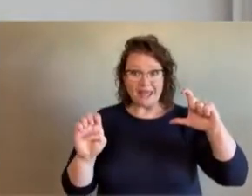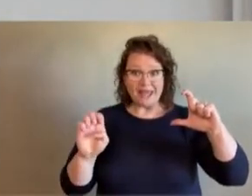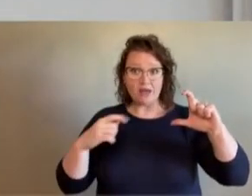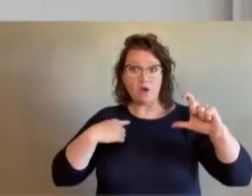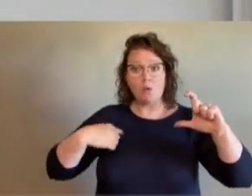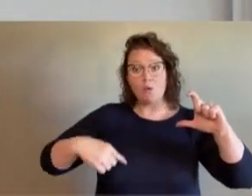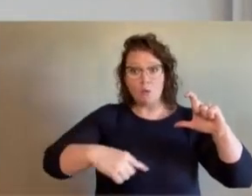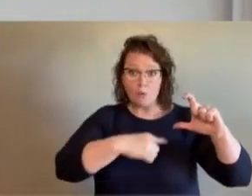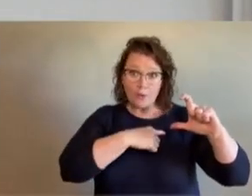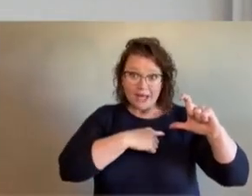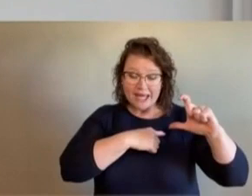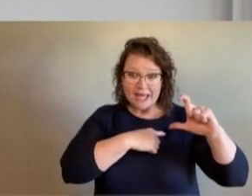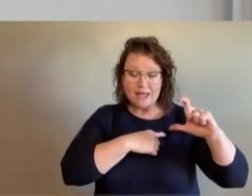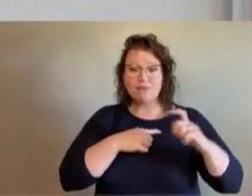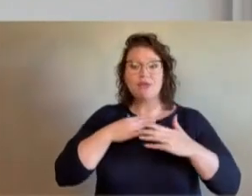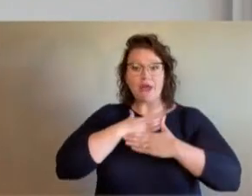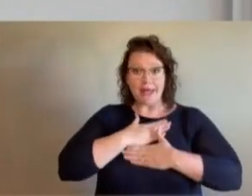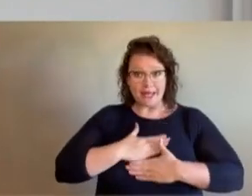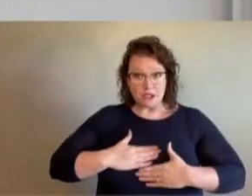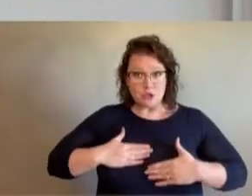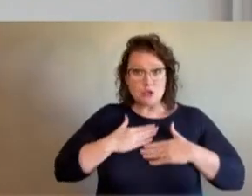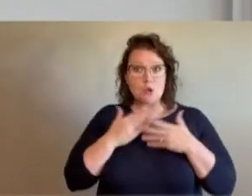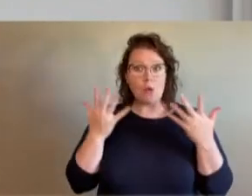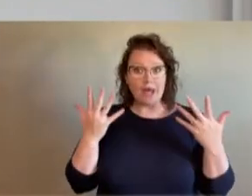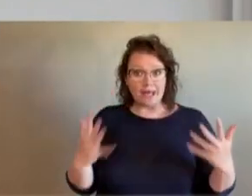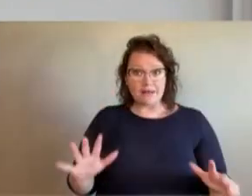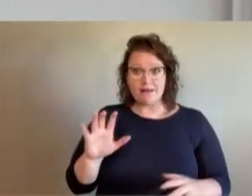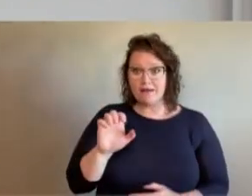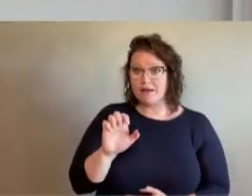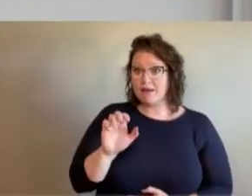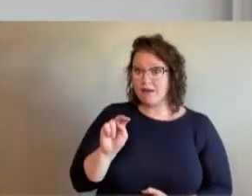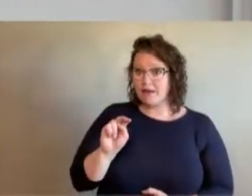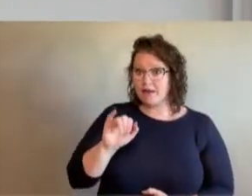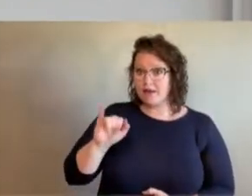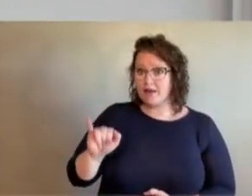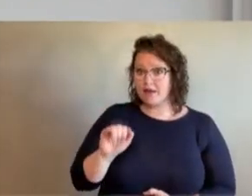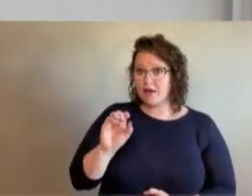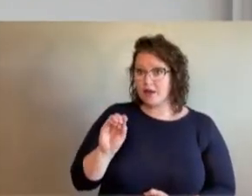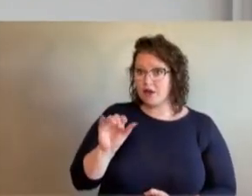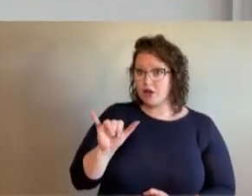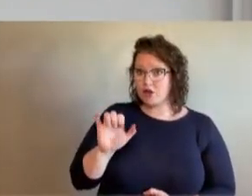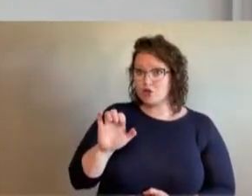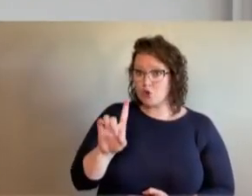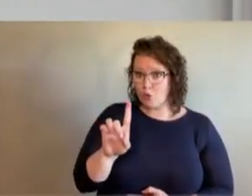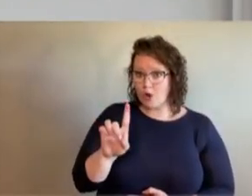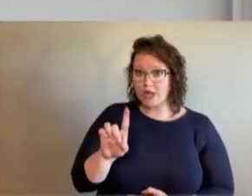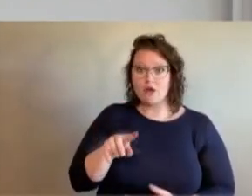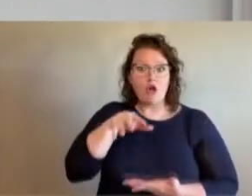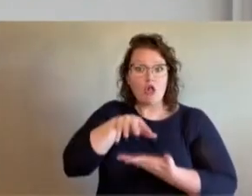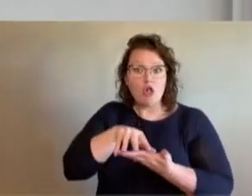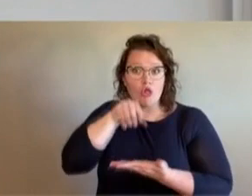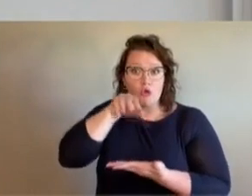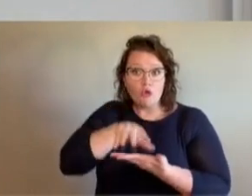your book today." I am starting a new sentence, so it is going to be capital.